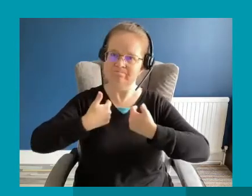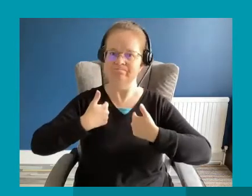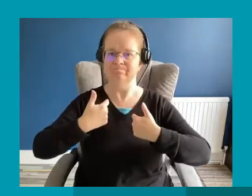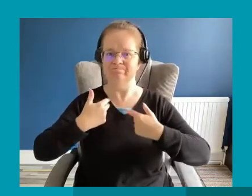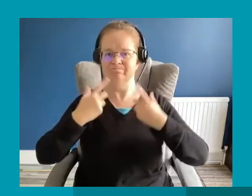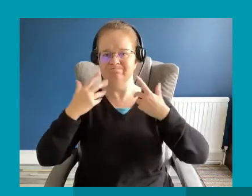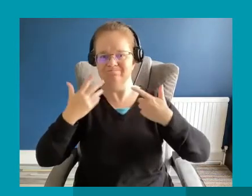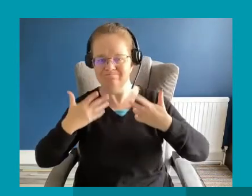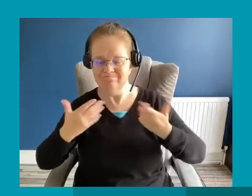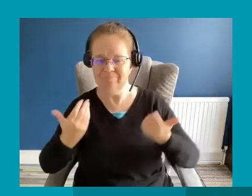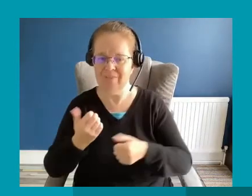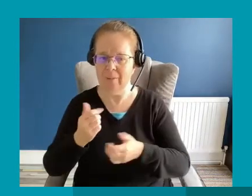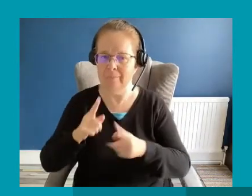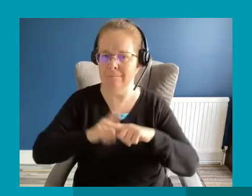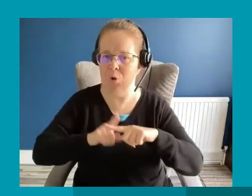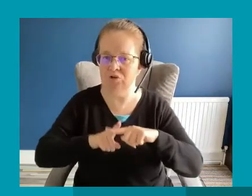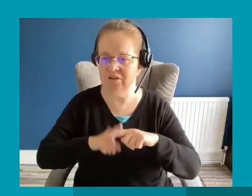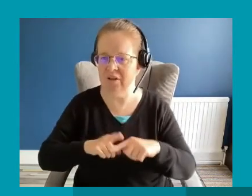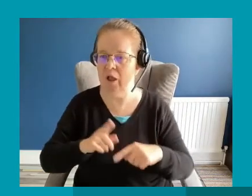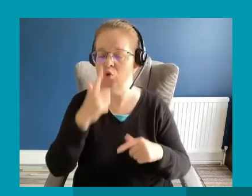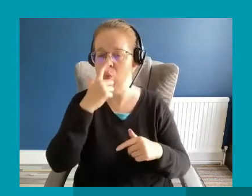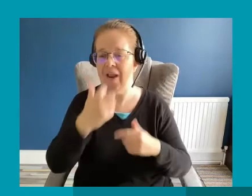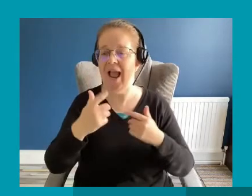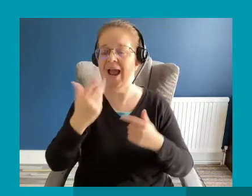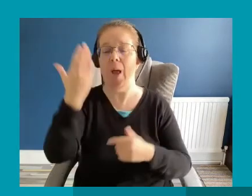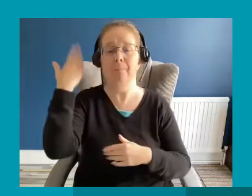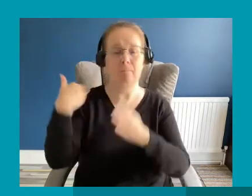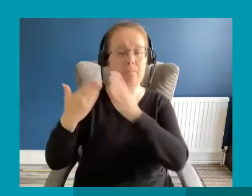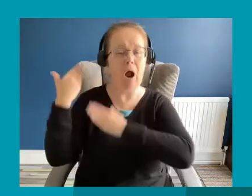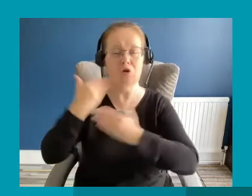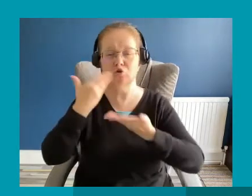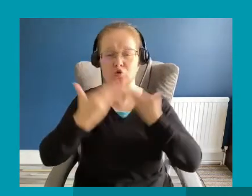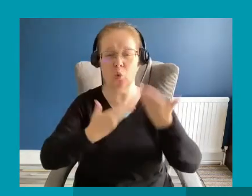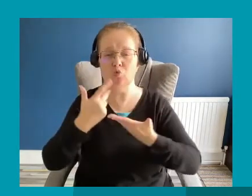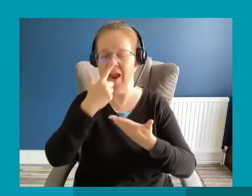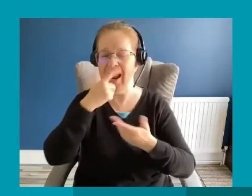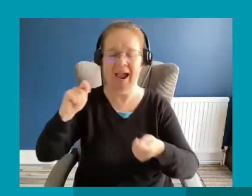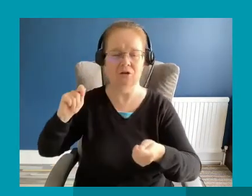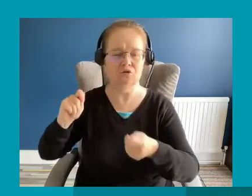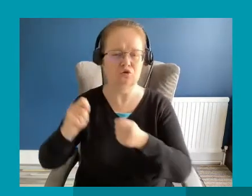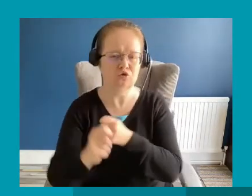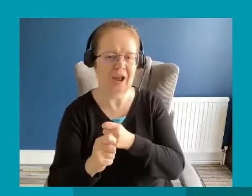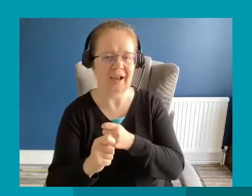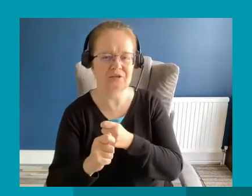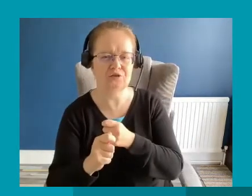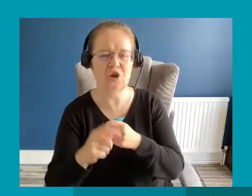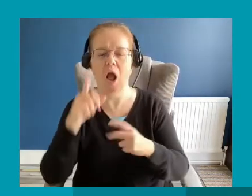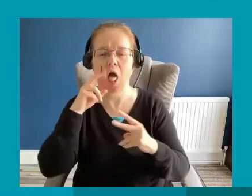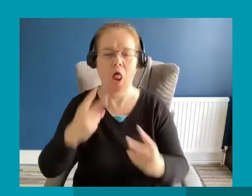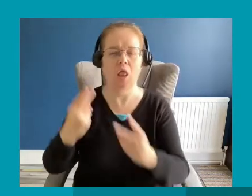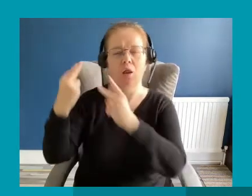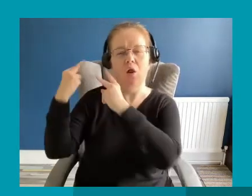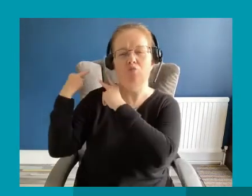A past story to suit the present. Has anyone ever used reflection or hindsight? They've looked back and